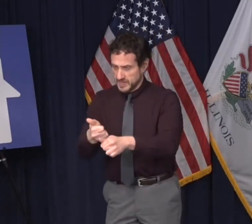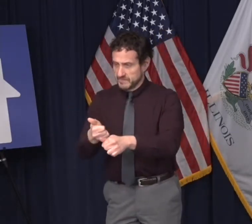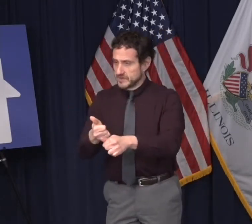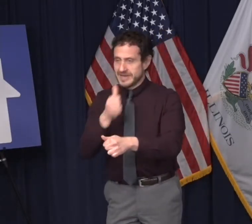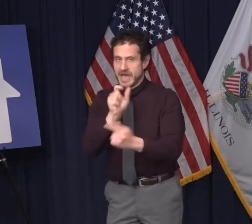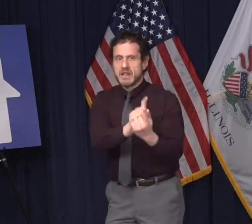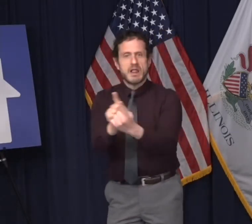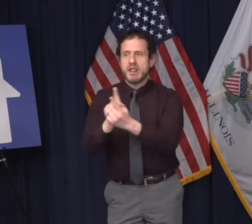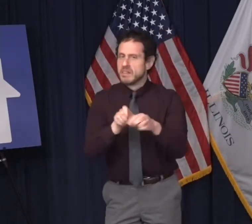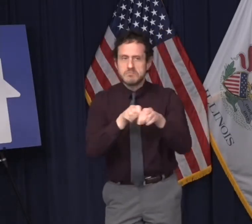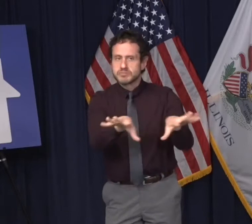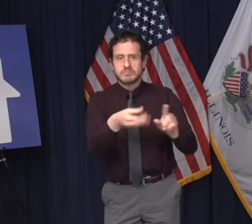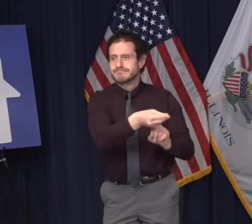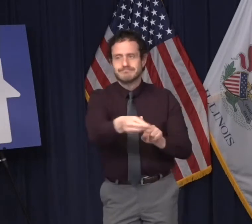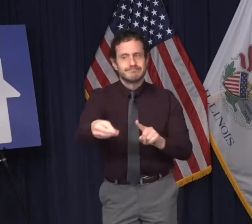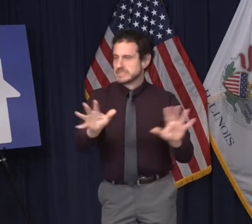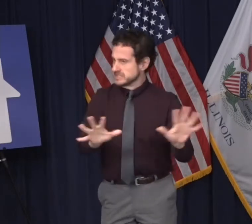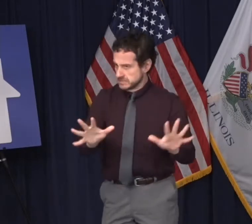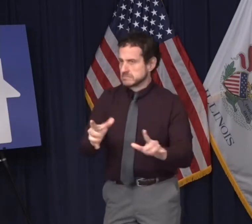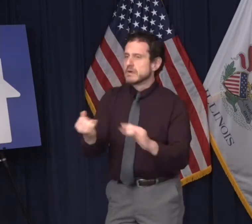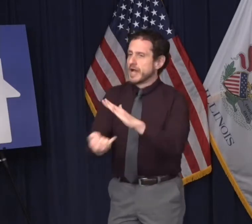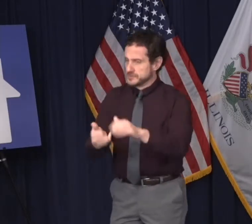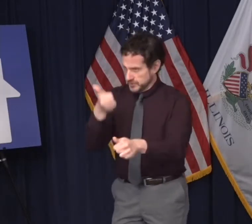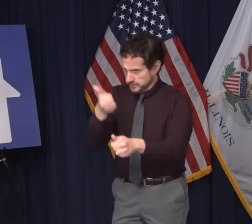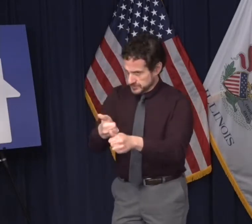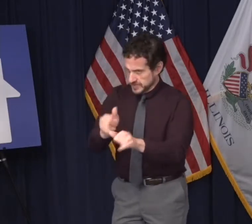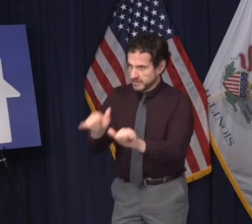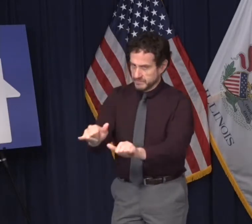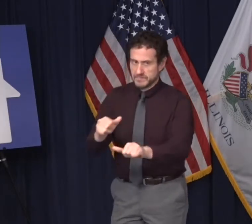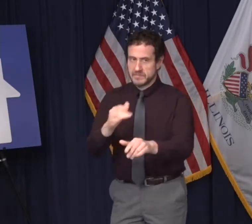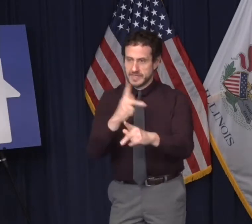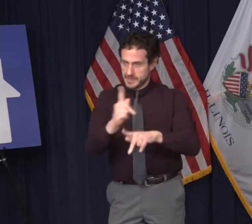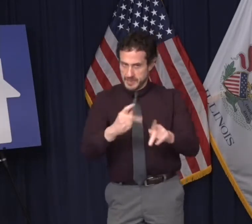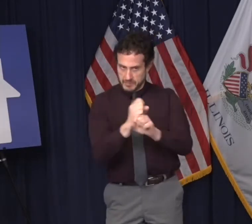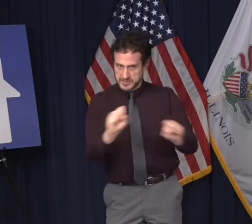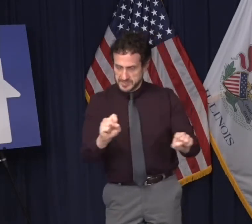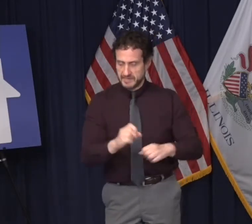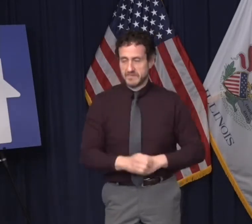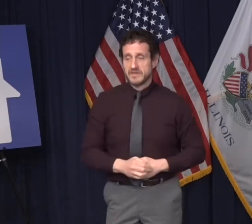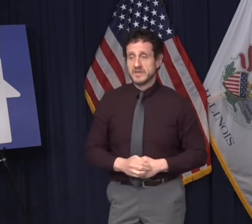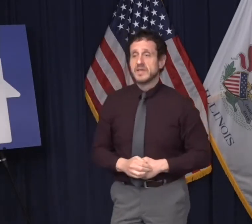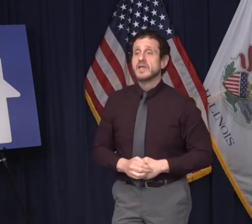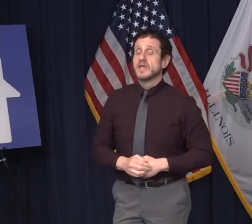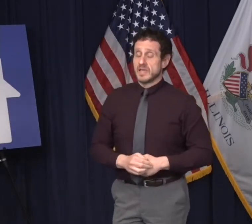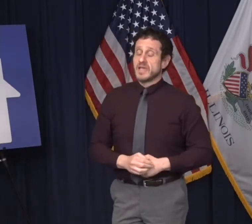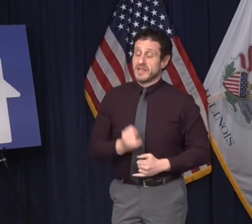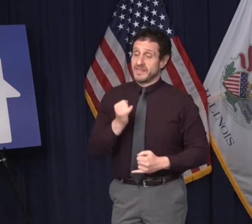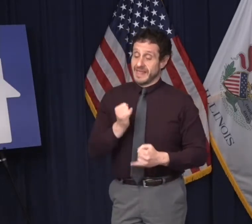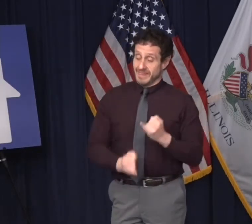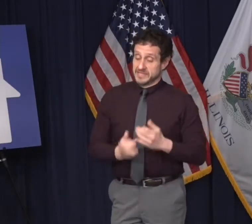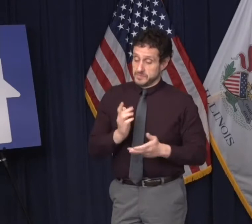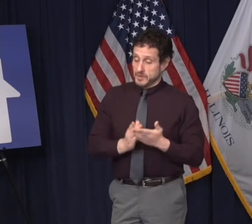AND SLOW THE SPREAD OF THE VIRUS TO THEIR CONTACTS KEEPING MORE PEOPLE COVID-FREE FOR LONGER.